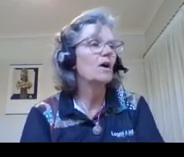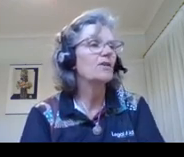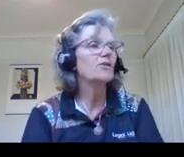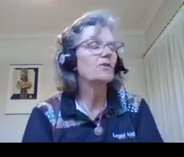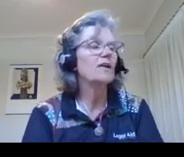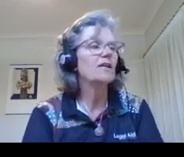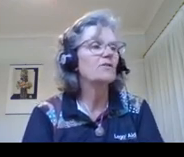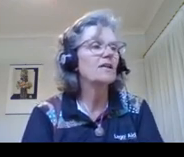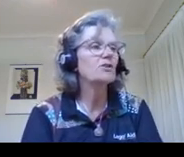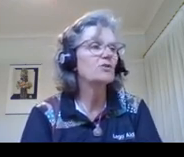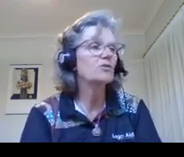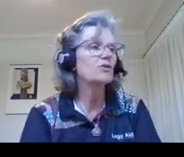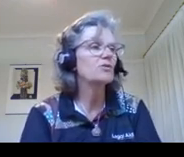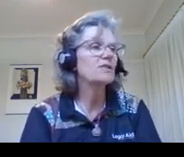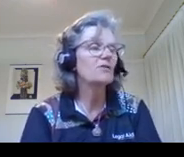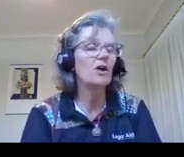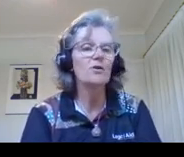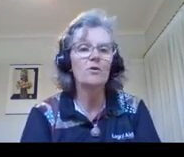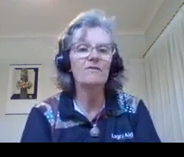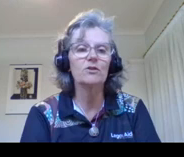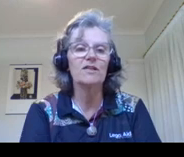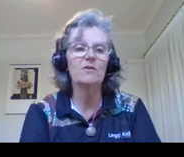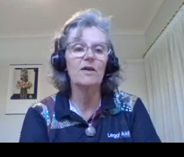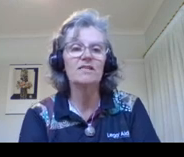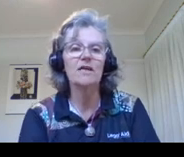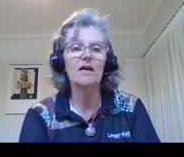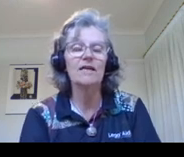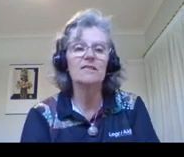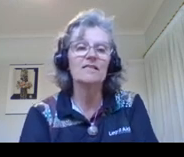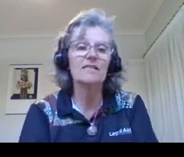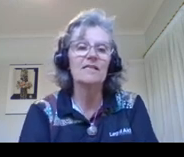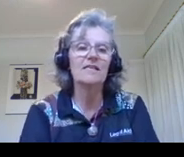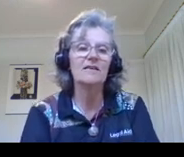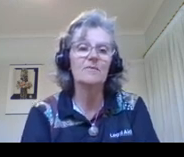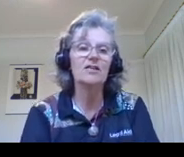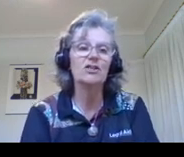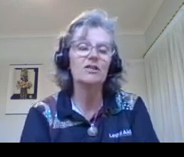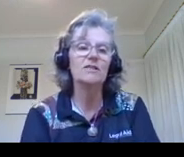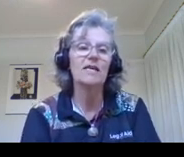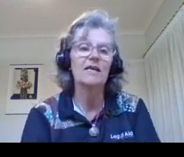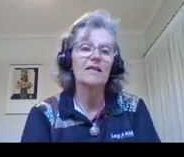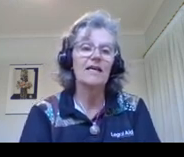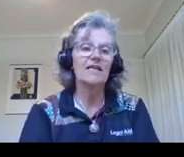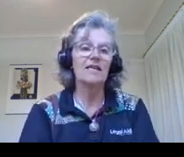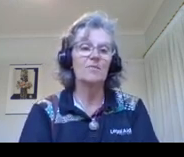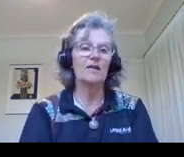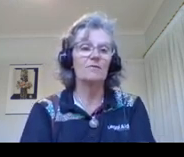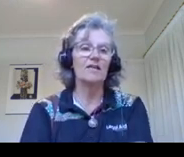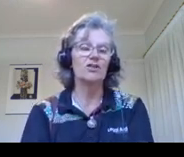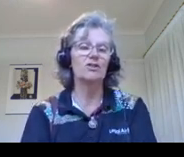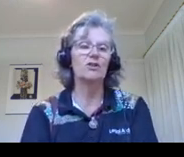one three two zero or have a look at their website as Lydia mentioned they keep a register